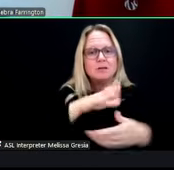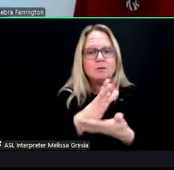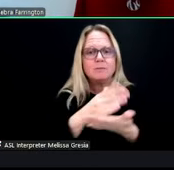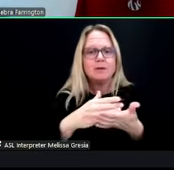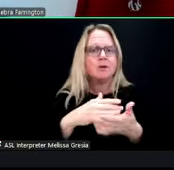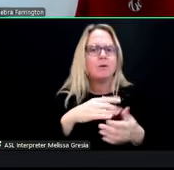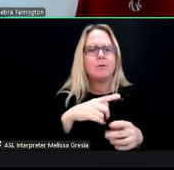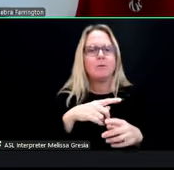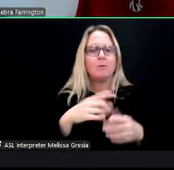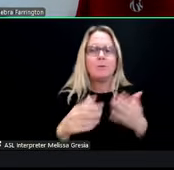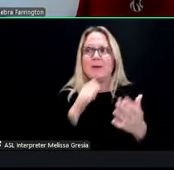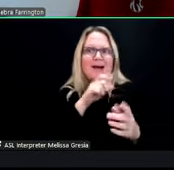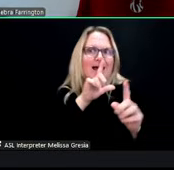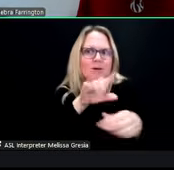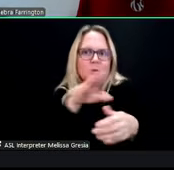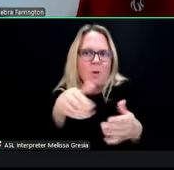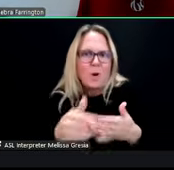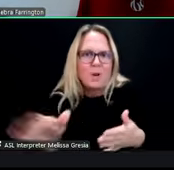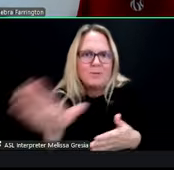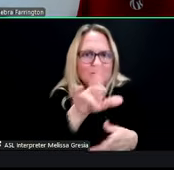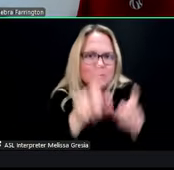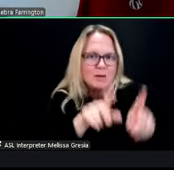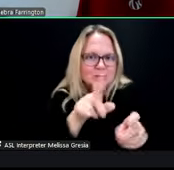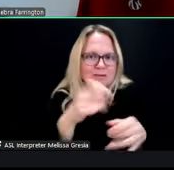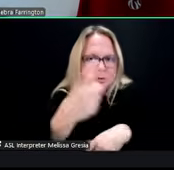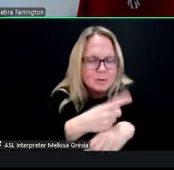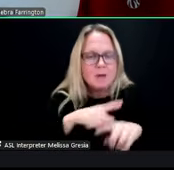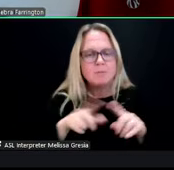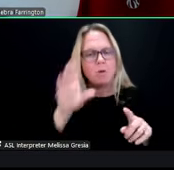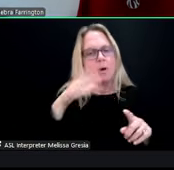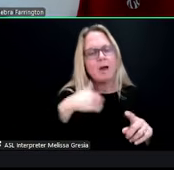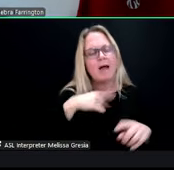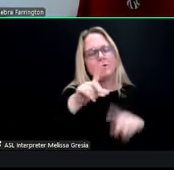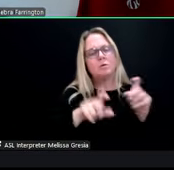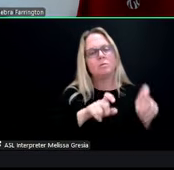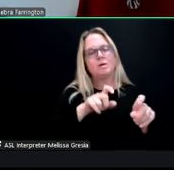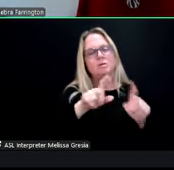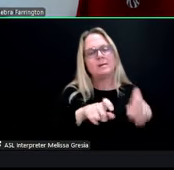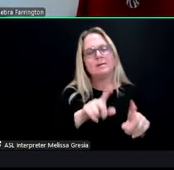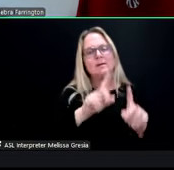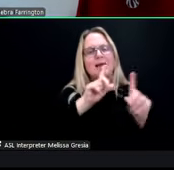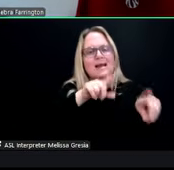may not answer all the questions today, we will have a question and answer period during the RFA